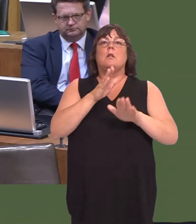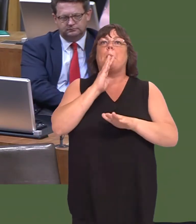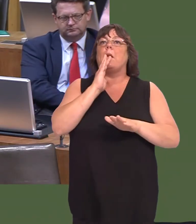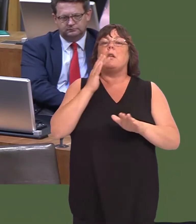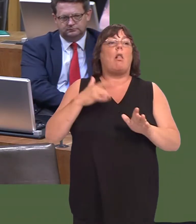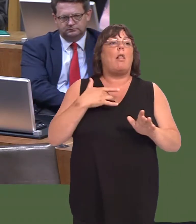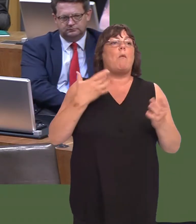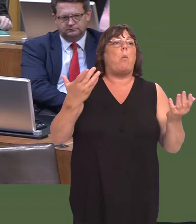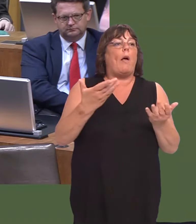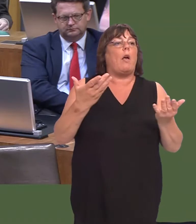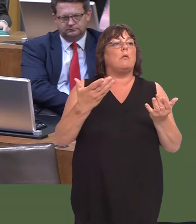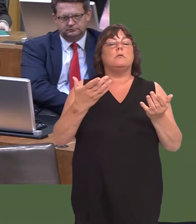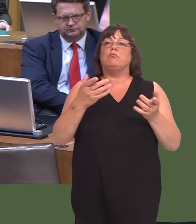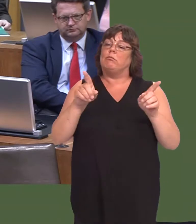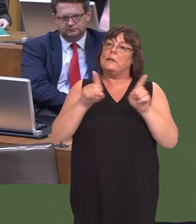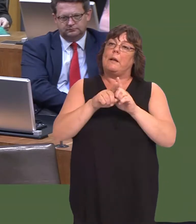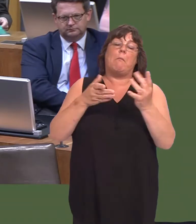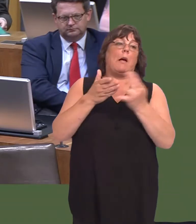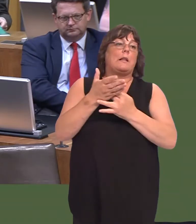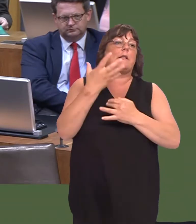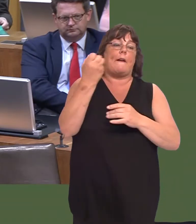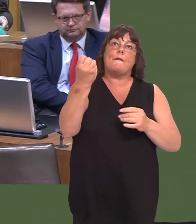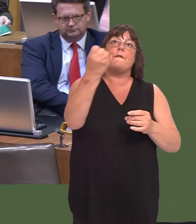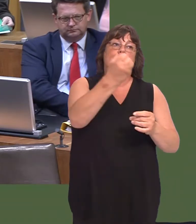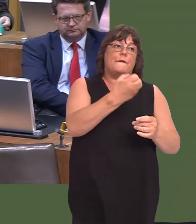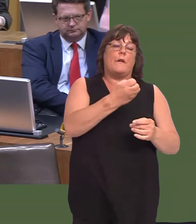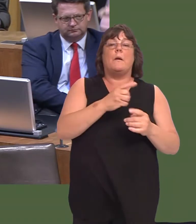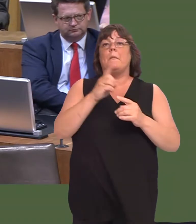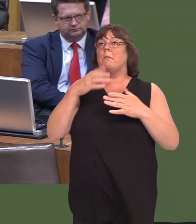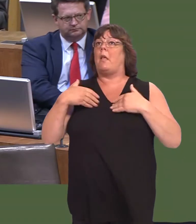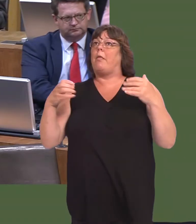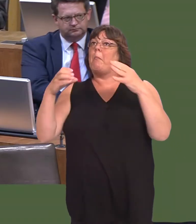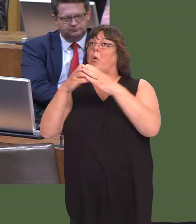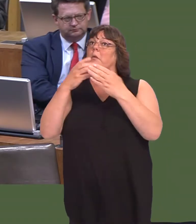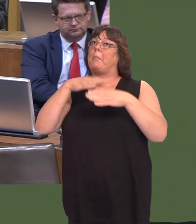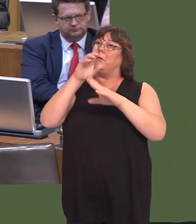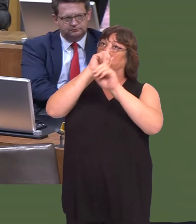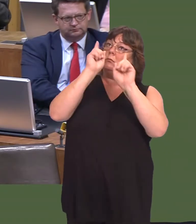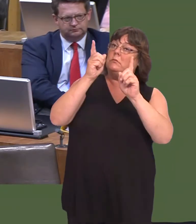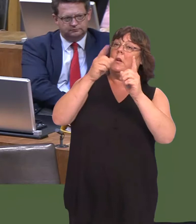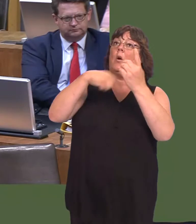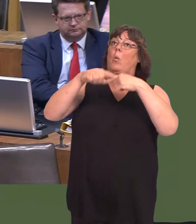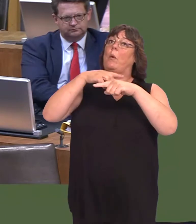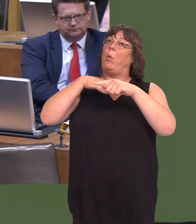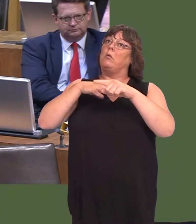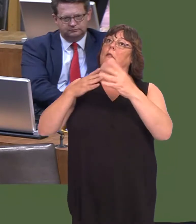Itís on the way to that happening now, but the health boards have been told very clearly that this is something that the Government will see done.